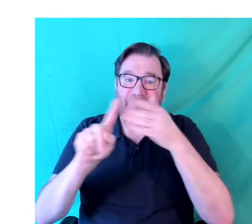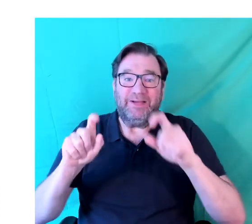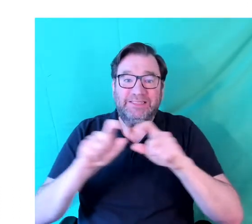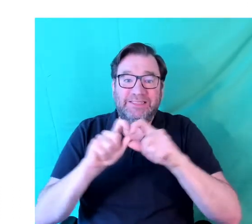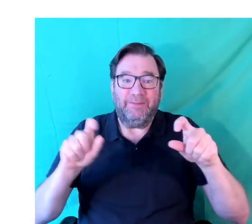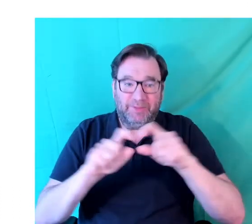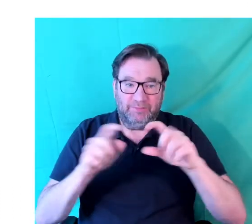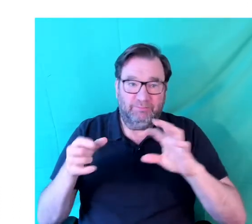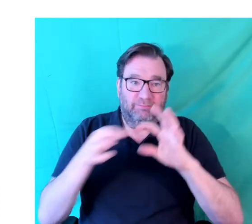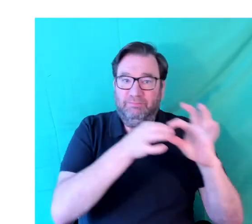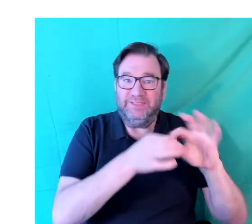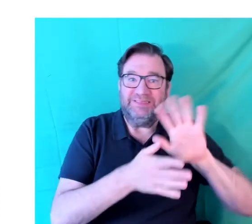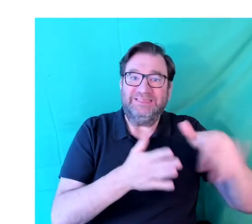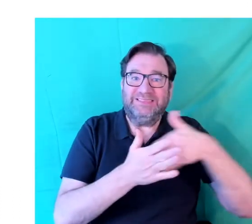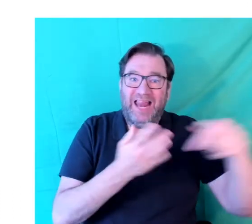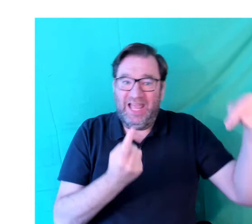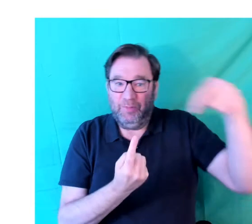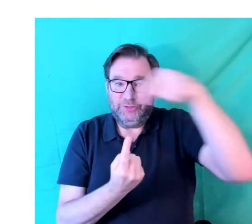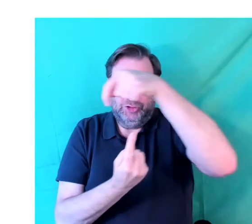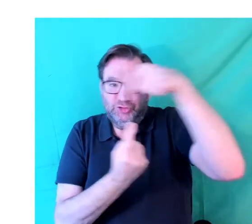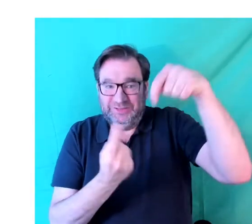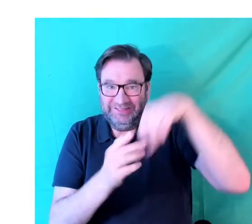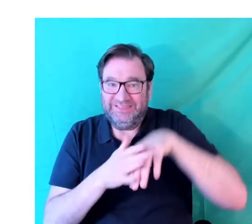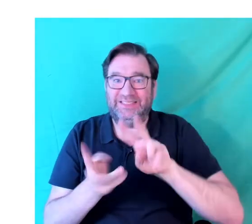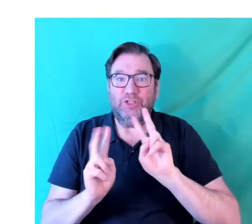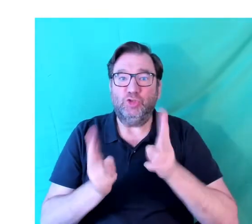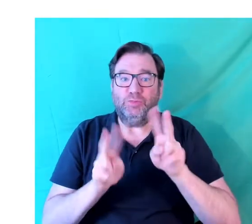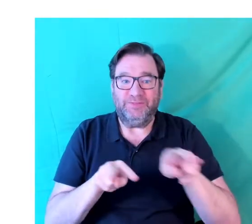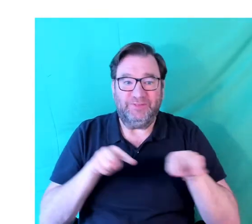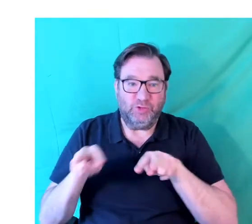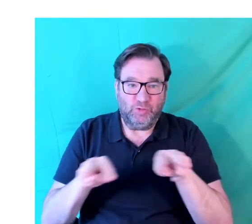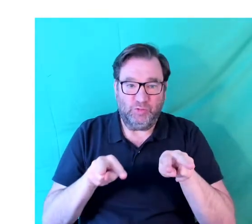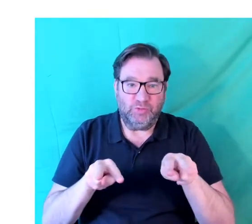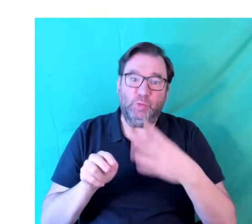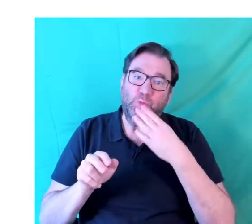Our aim is to align subtitles to continuous sign language in interpreted videos.